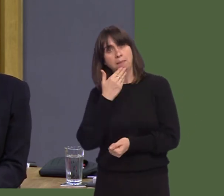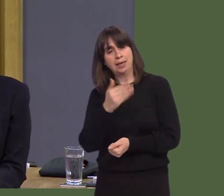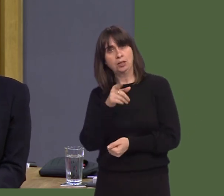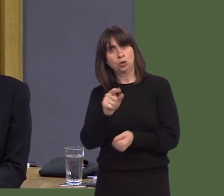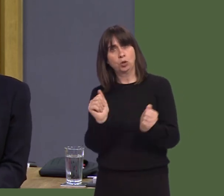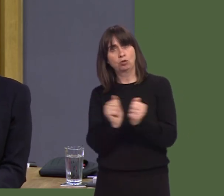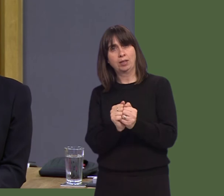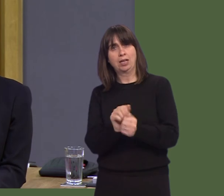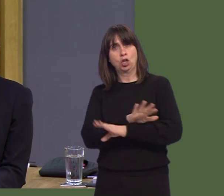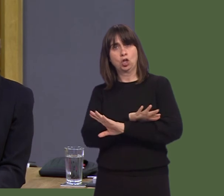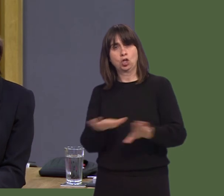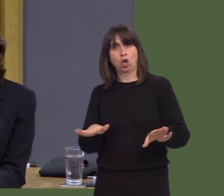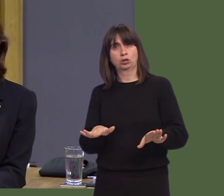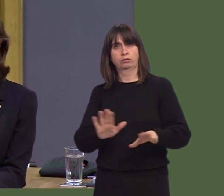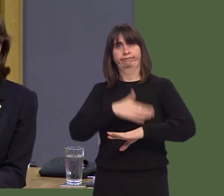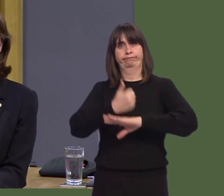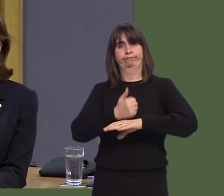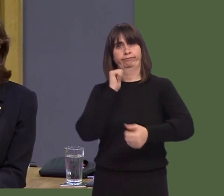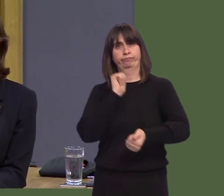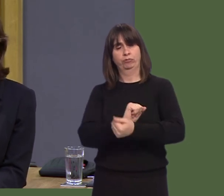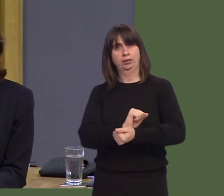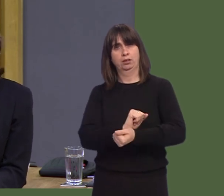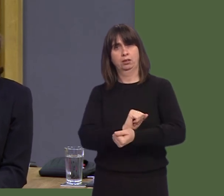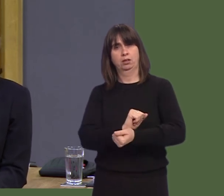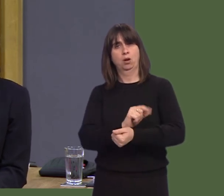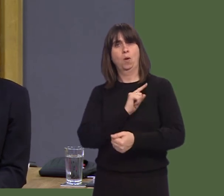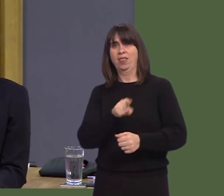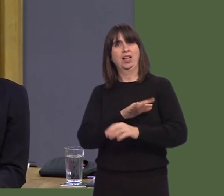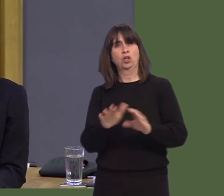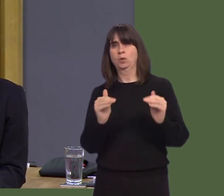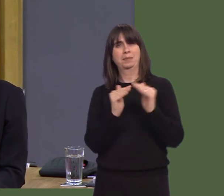Will the First Minister outline the Welsh Government's concerns about the future of